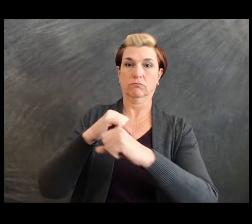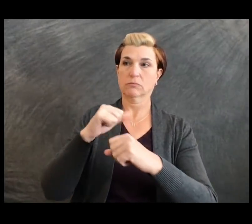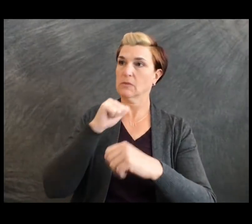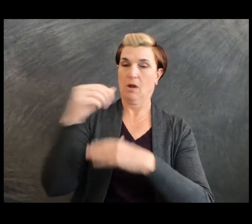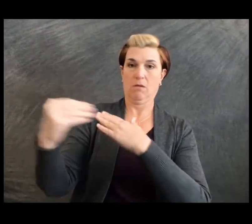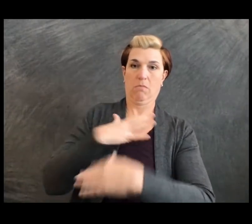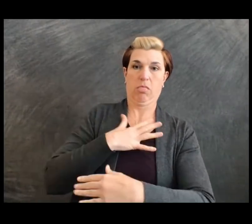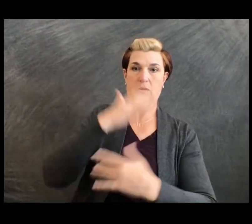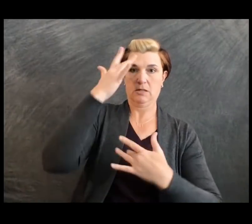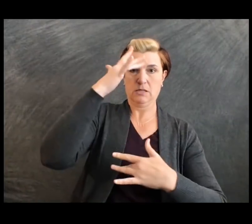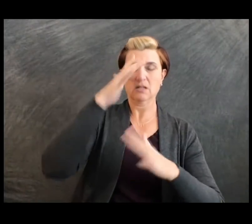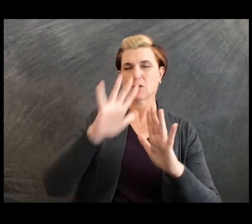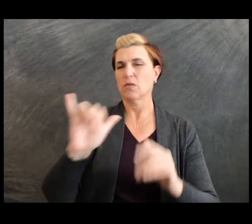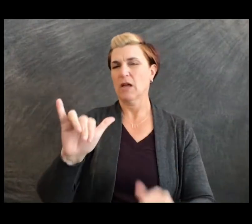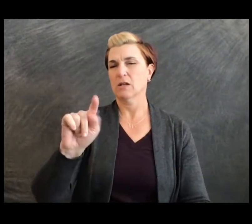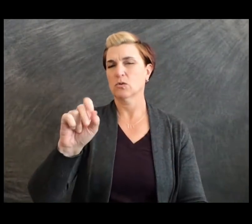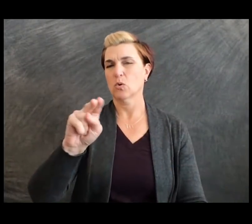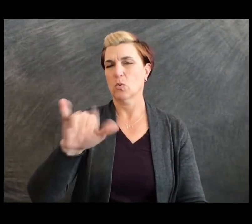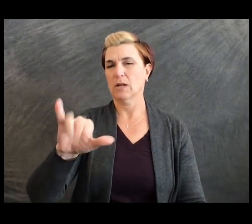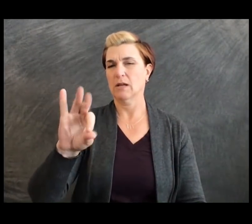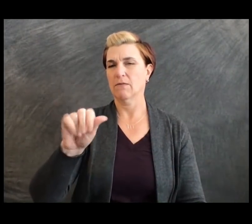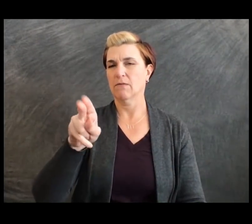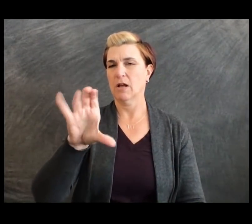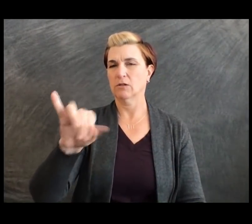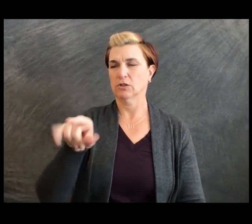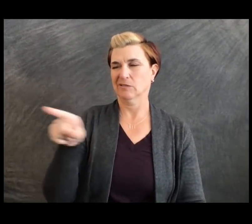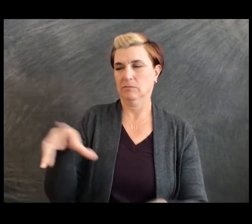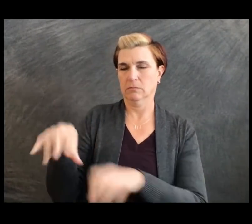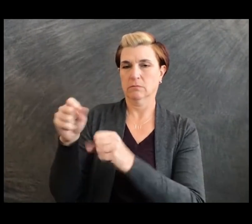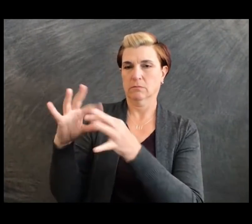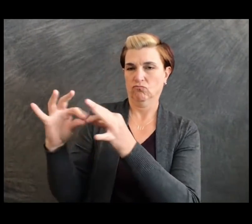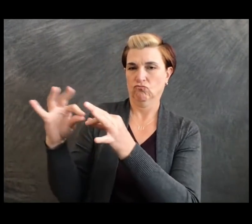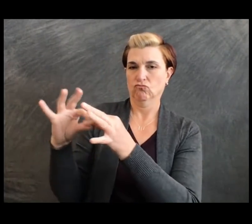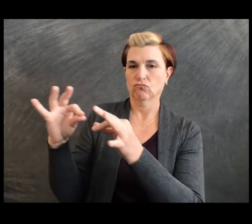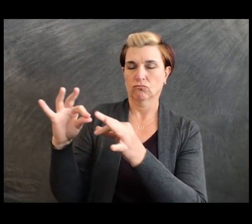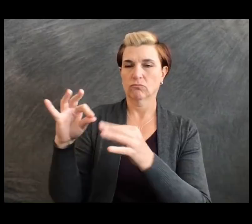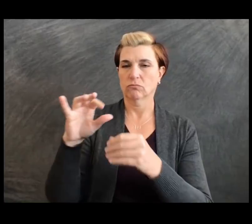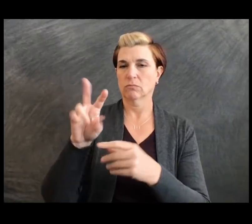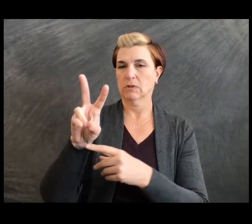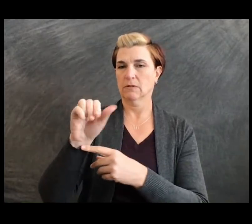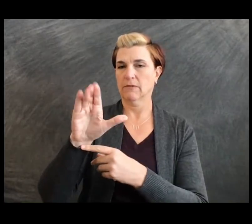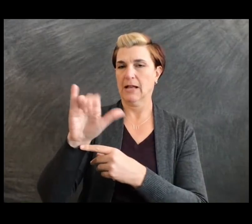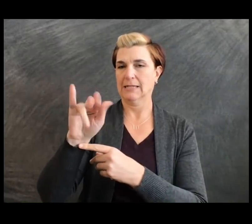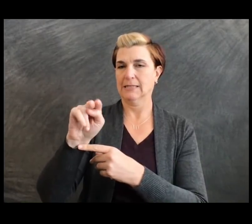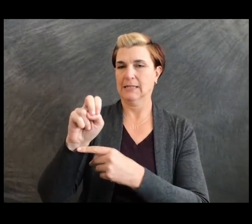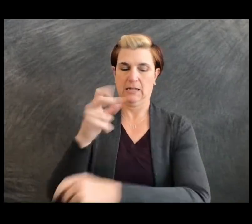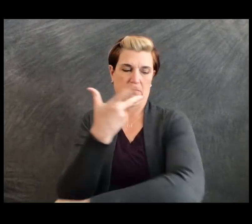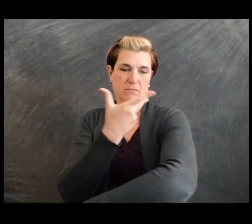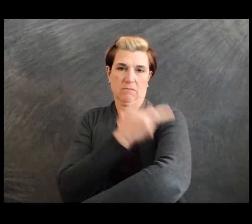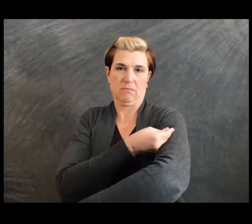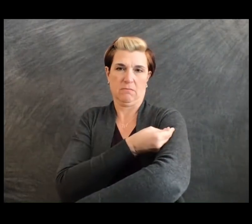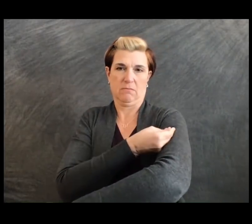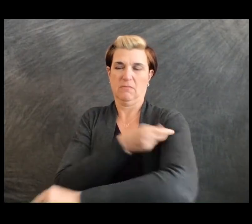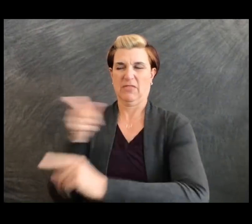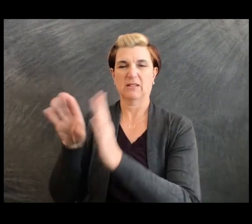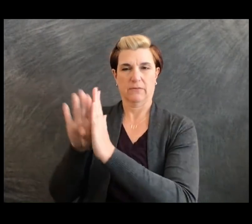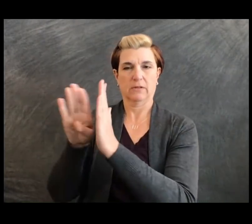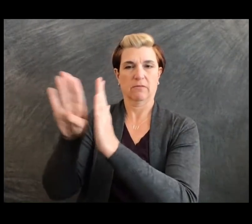little bit later but the vaccine is moving along but this is something that right now for right now like this is what we really it's incredible and what